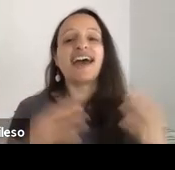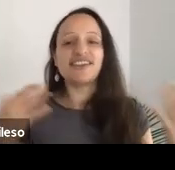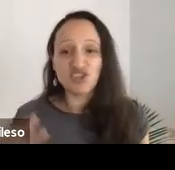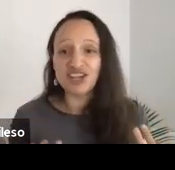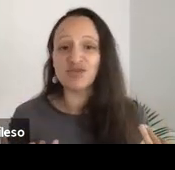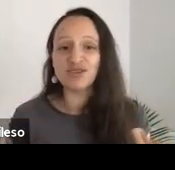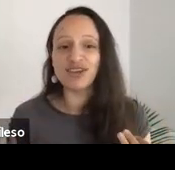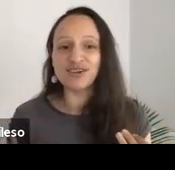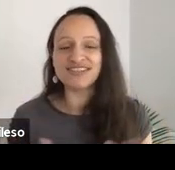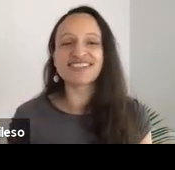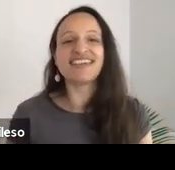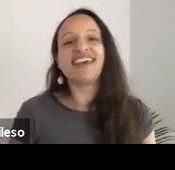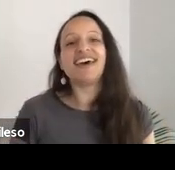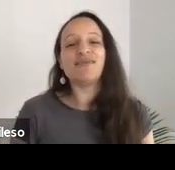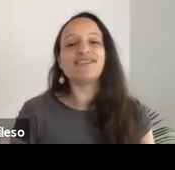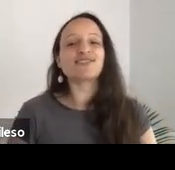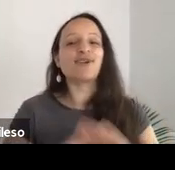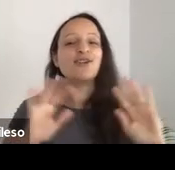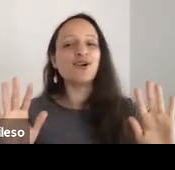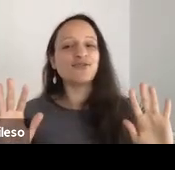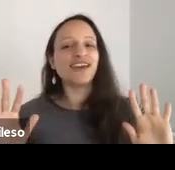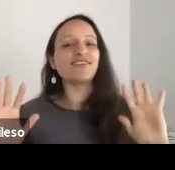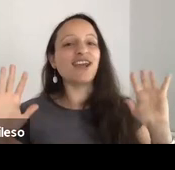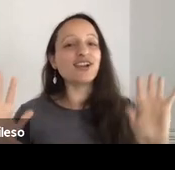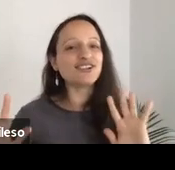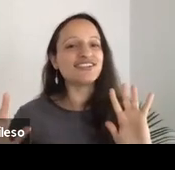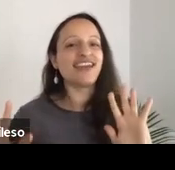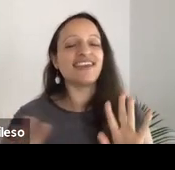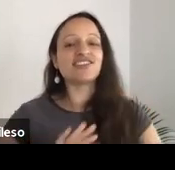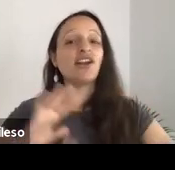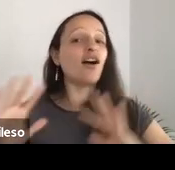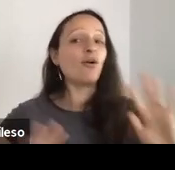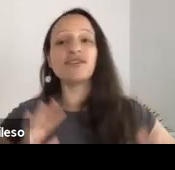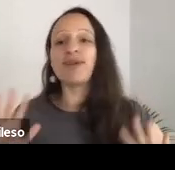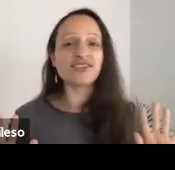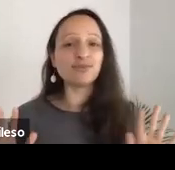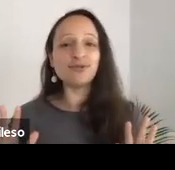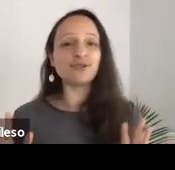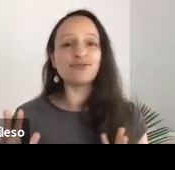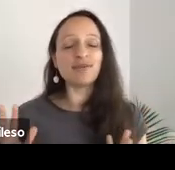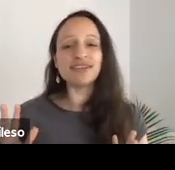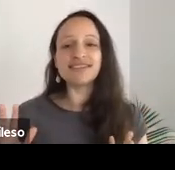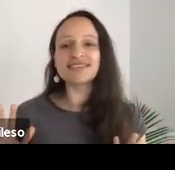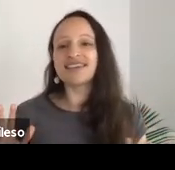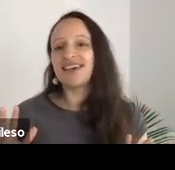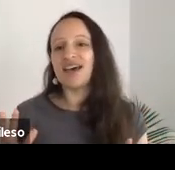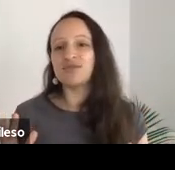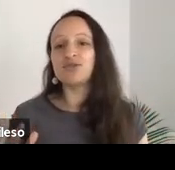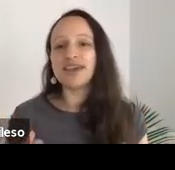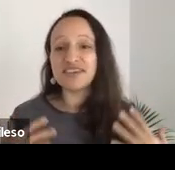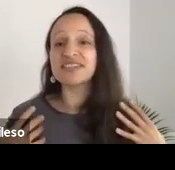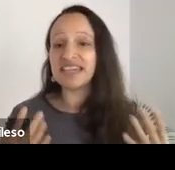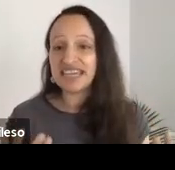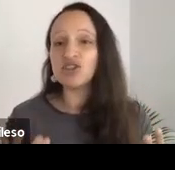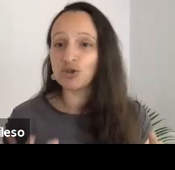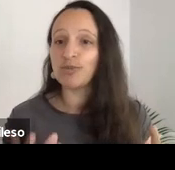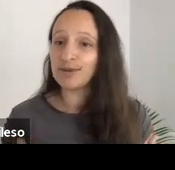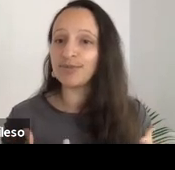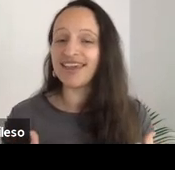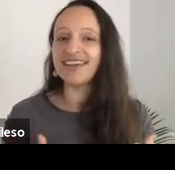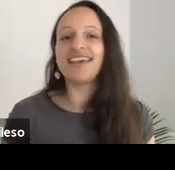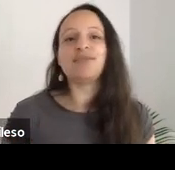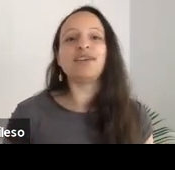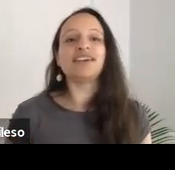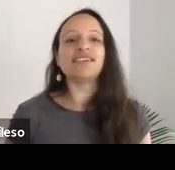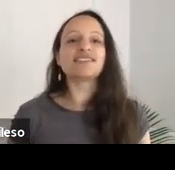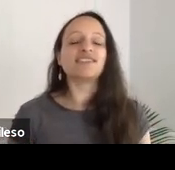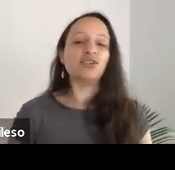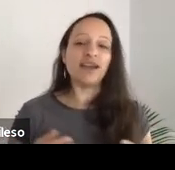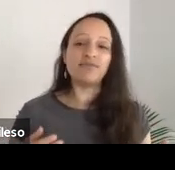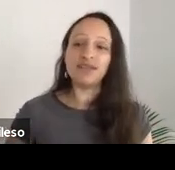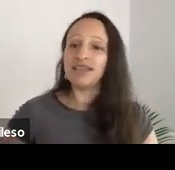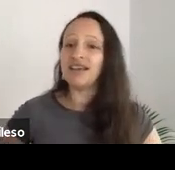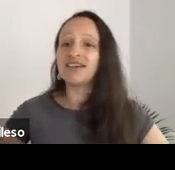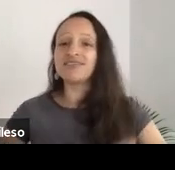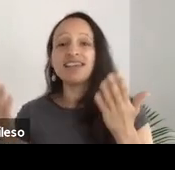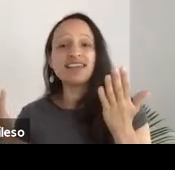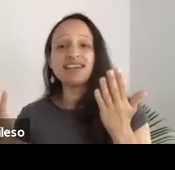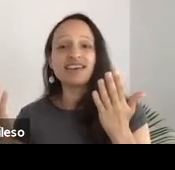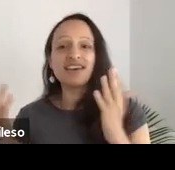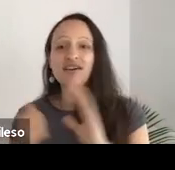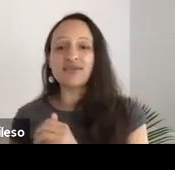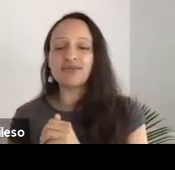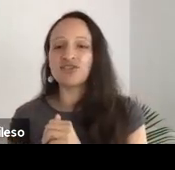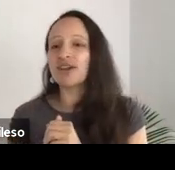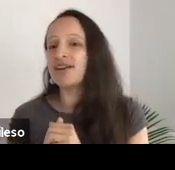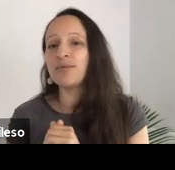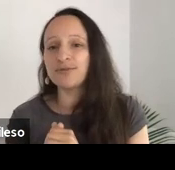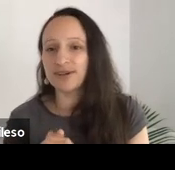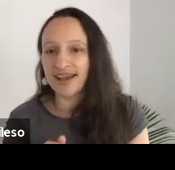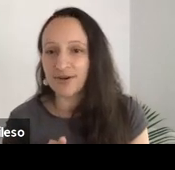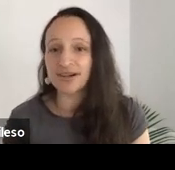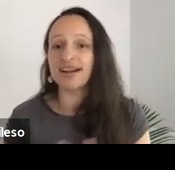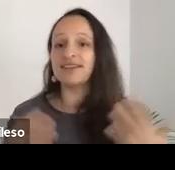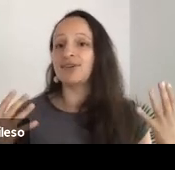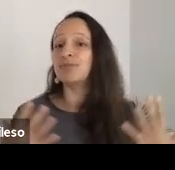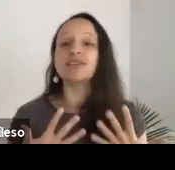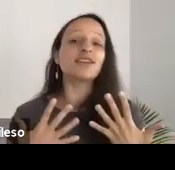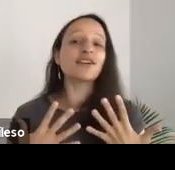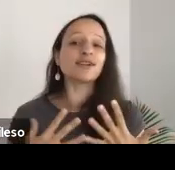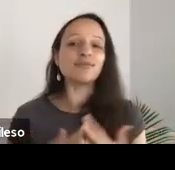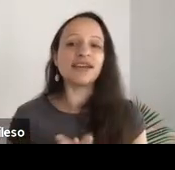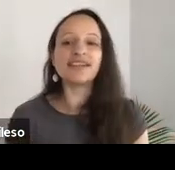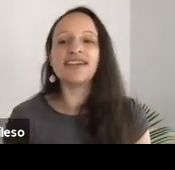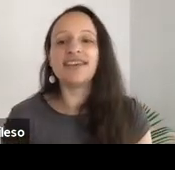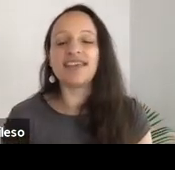They had a change of clothes. I just want to note that we understand that it's not always possible for families to get this into mud play because you might be taking the train home for an hour and if you're completely covered in mud.